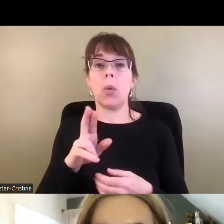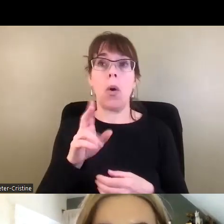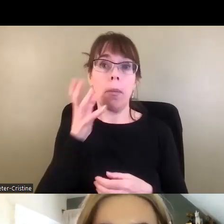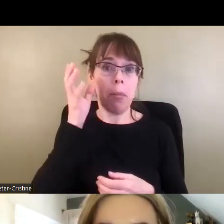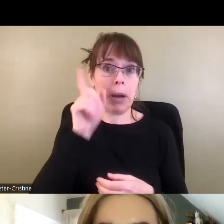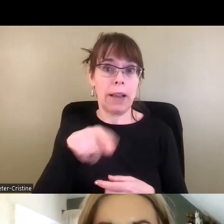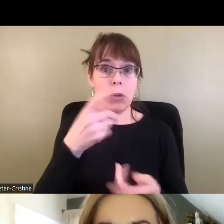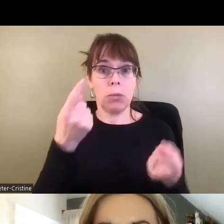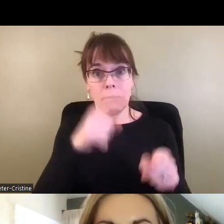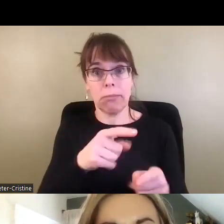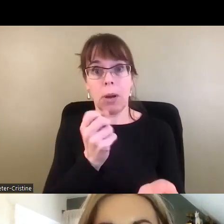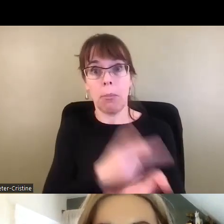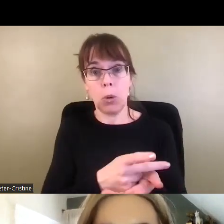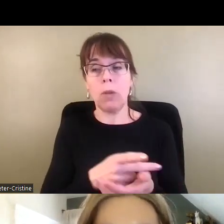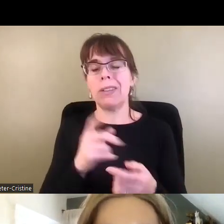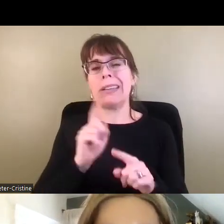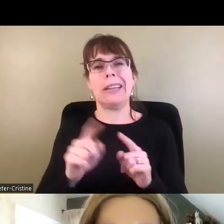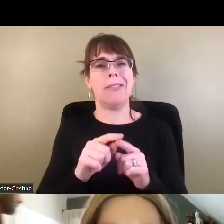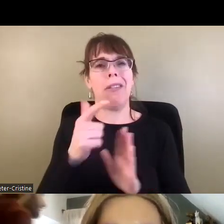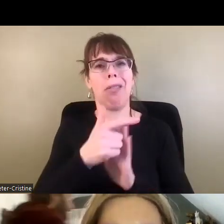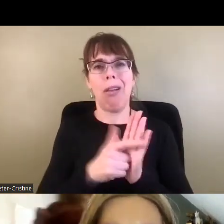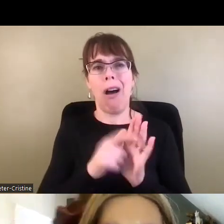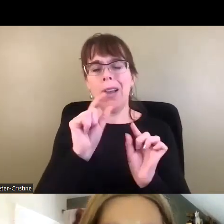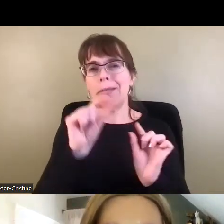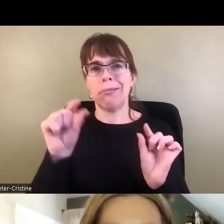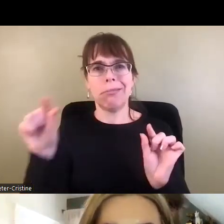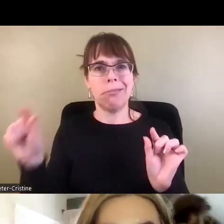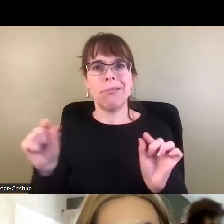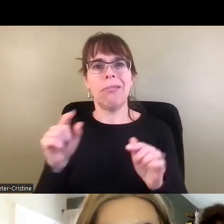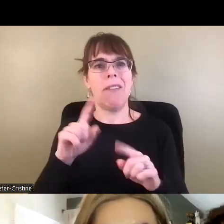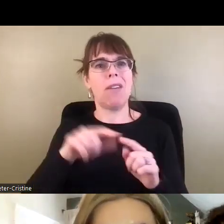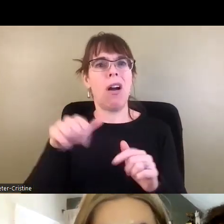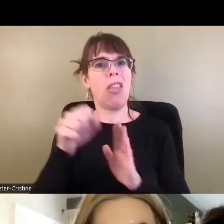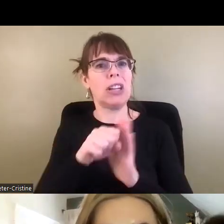a lot of different piecemeal laws that exist in states that are hostile to abortion access.